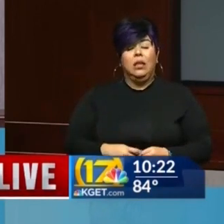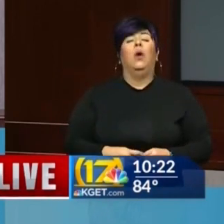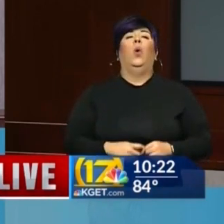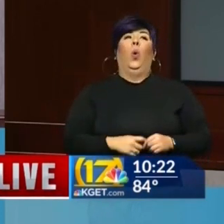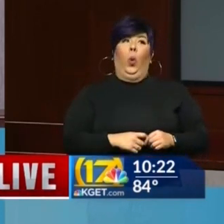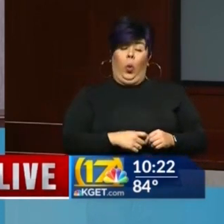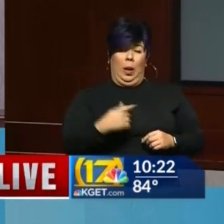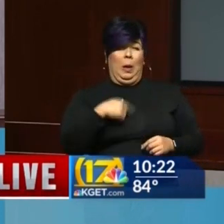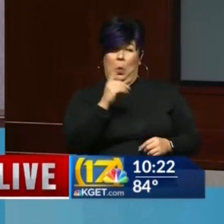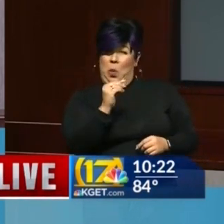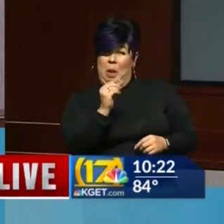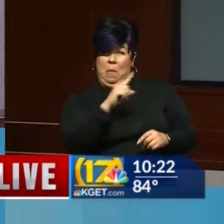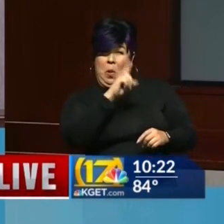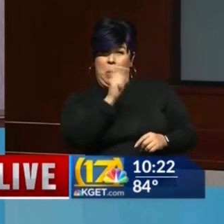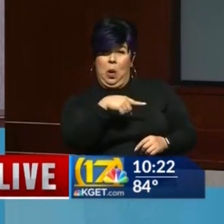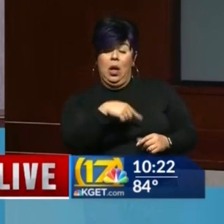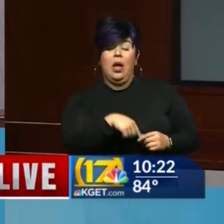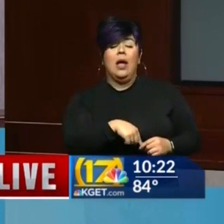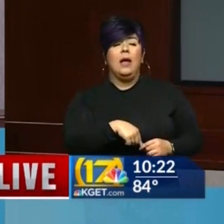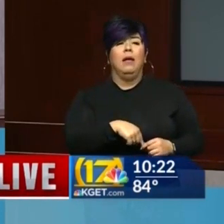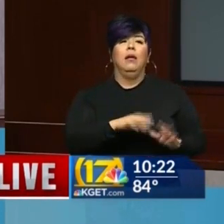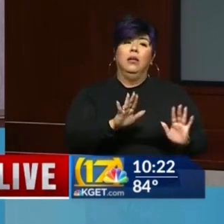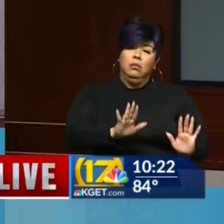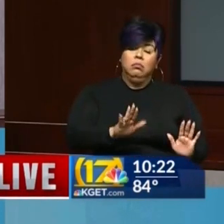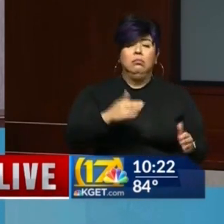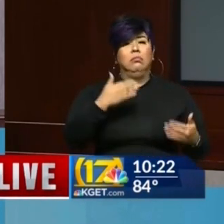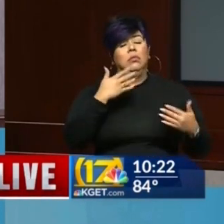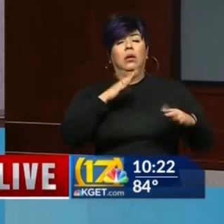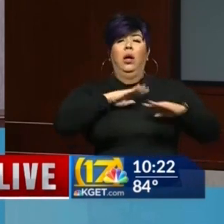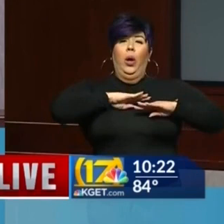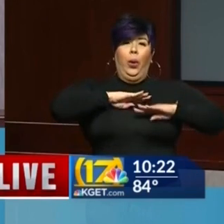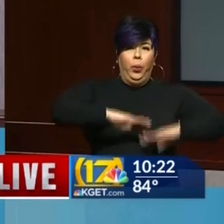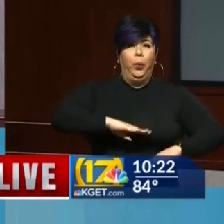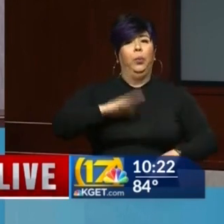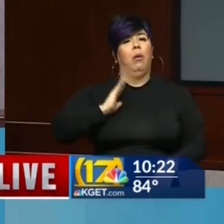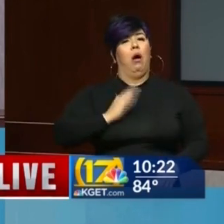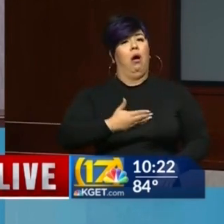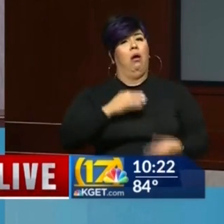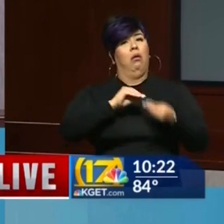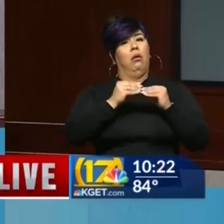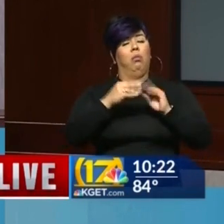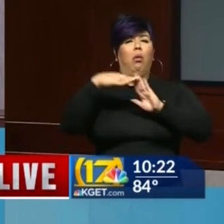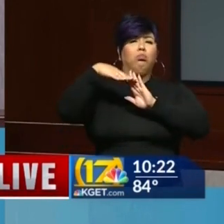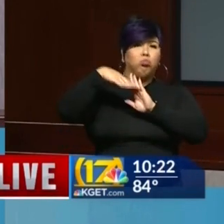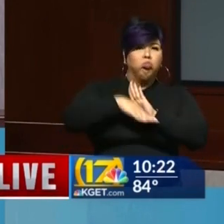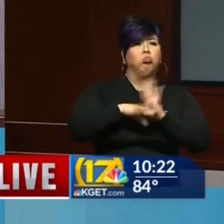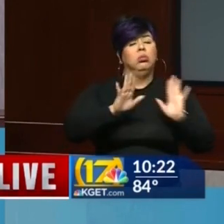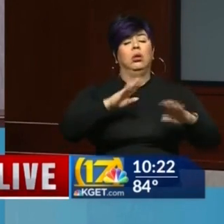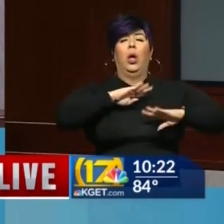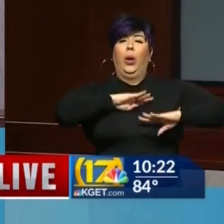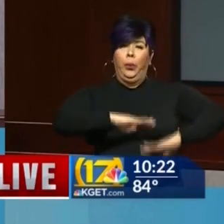IN PREVIOUS WEEKS THEN? ABSOLUTELY